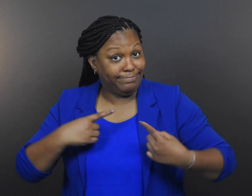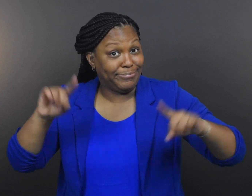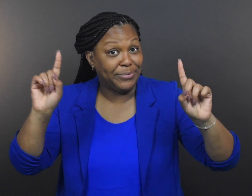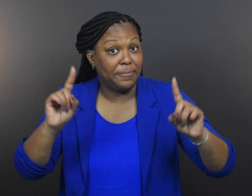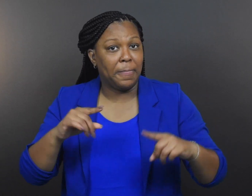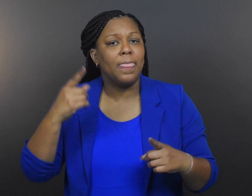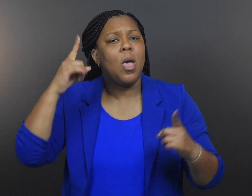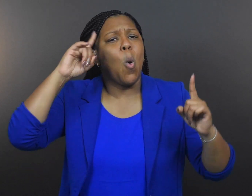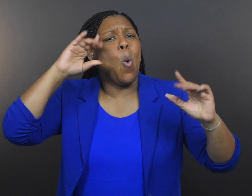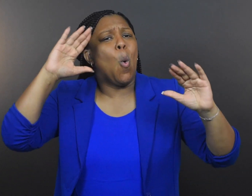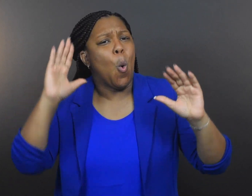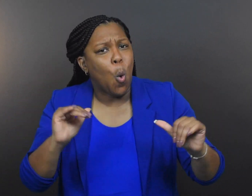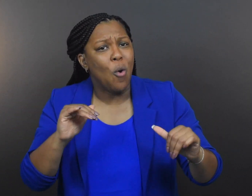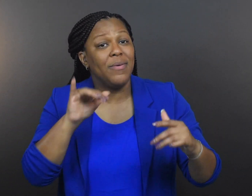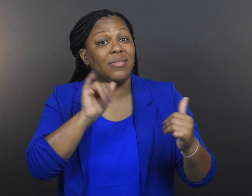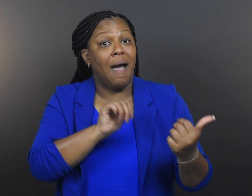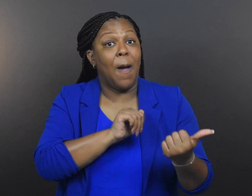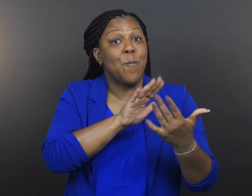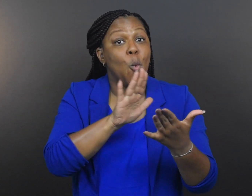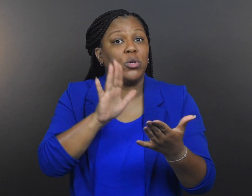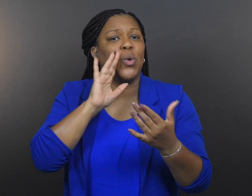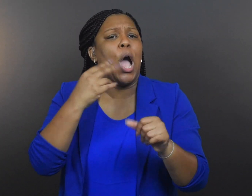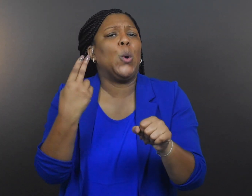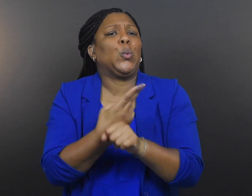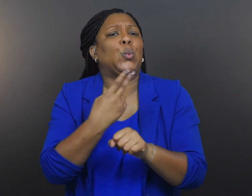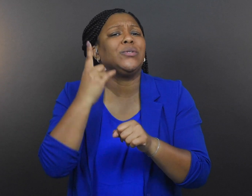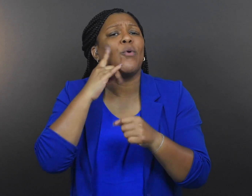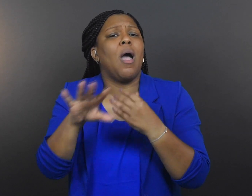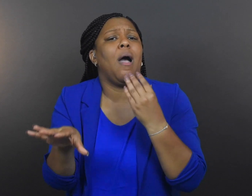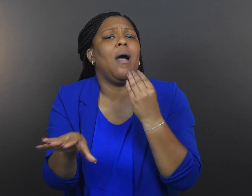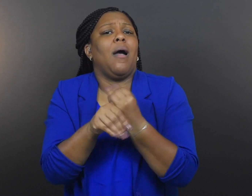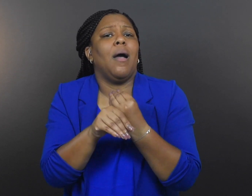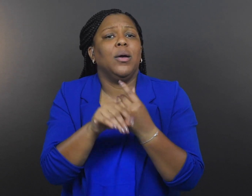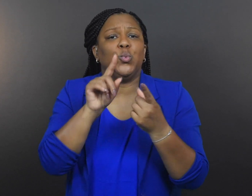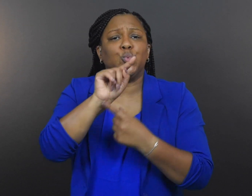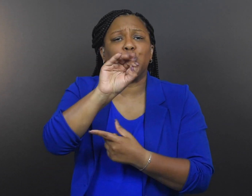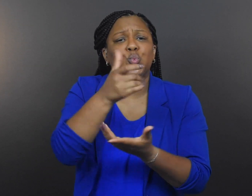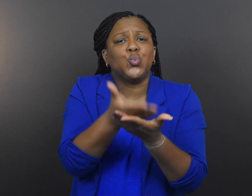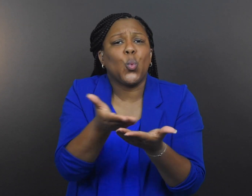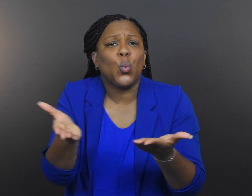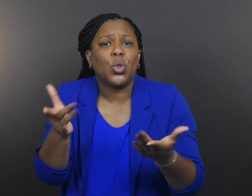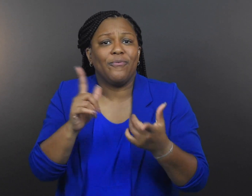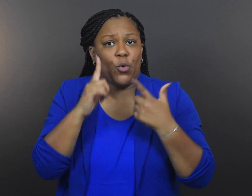they hope this approach could be used as an additional tool for the current pandemic,